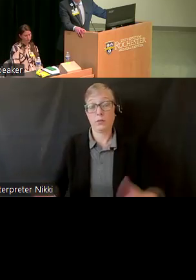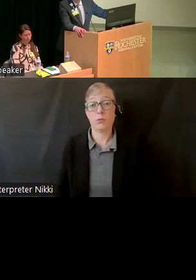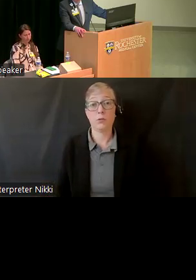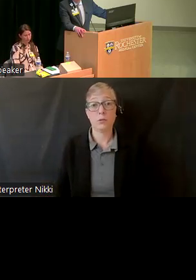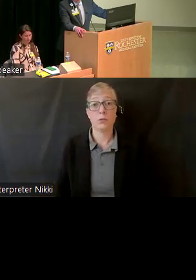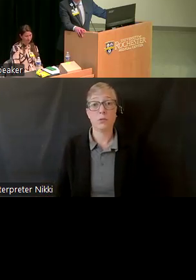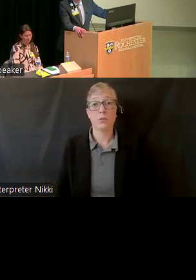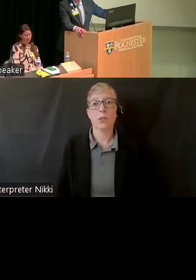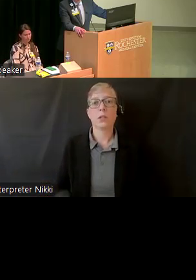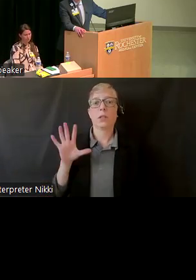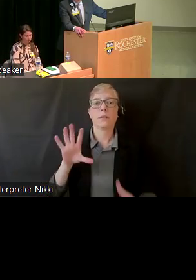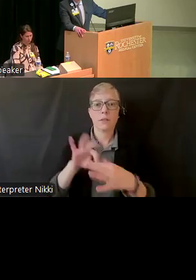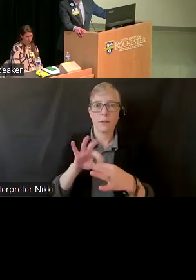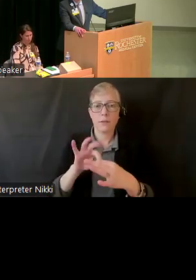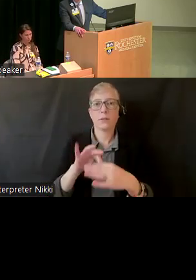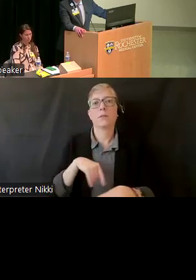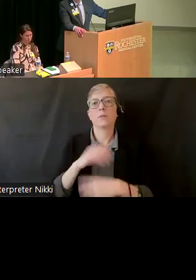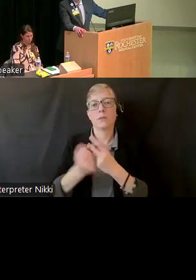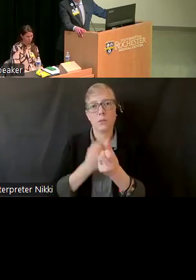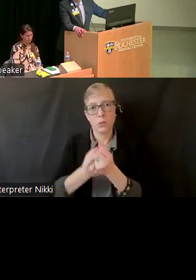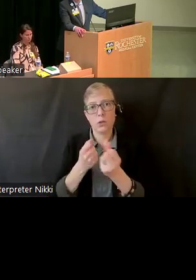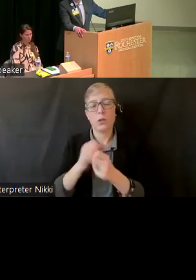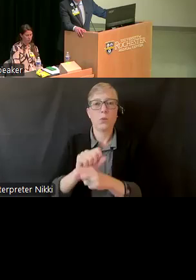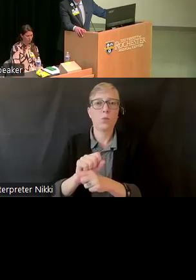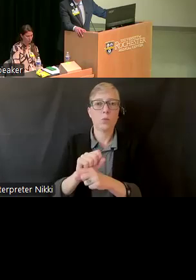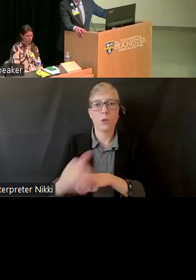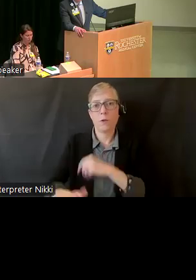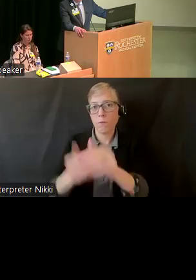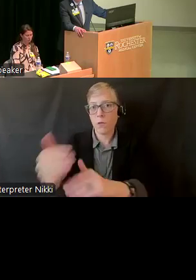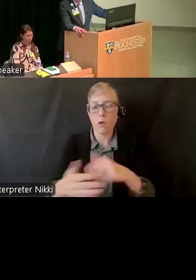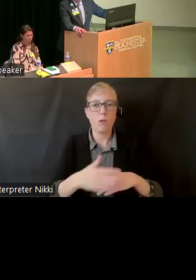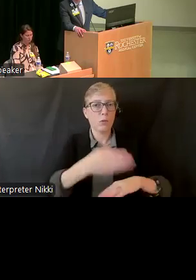and supporting around you know workflow improvements things uh you know like ambient